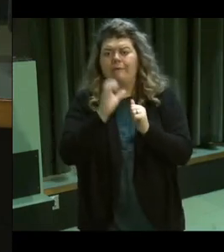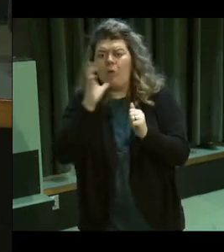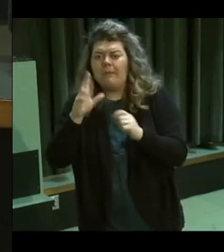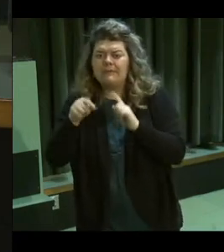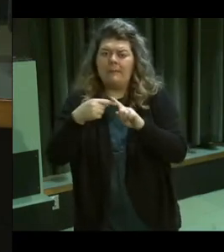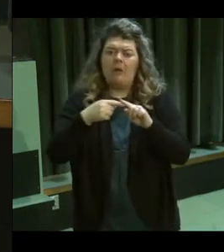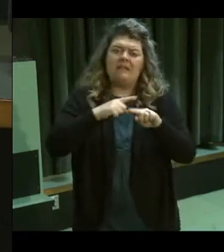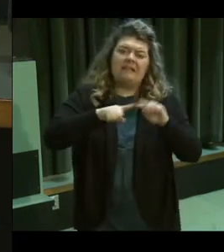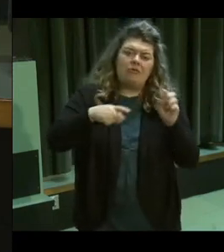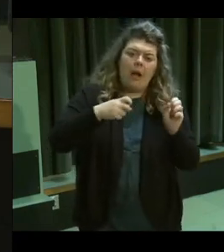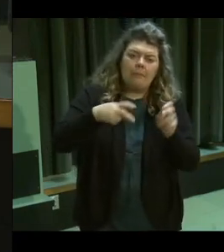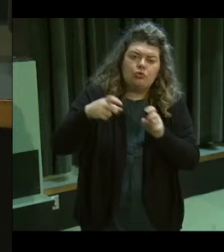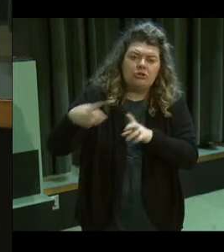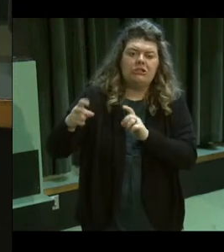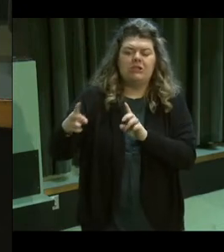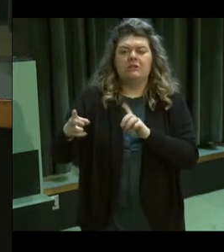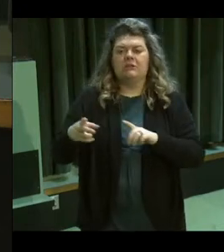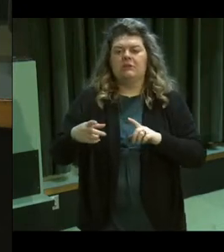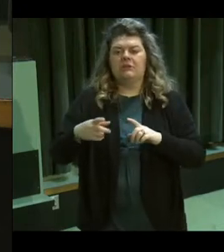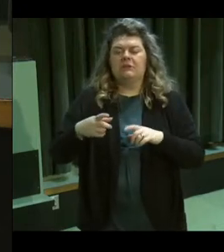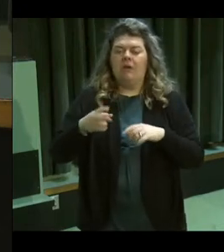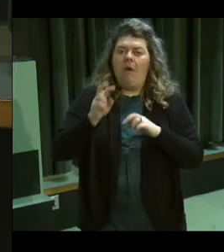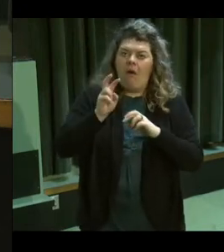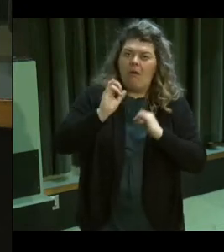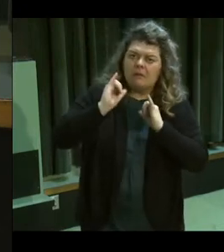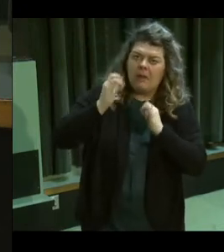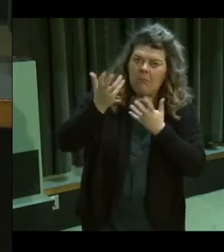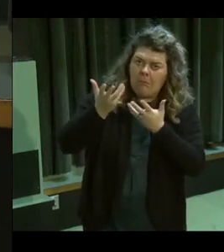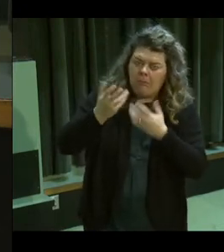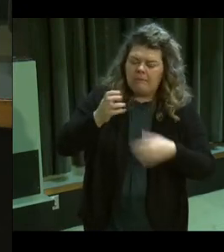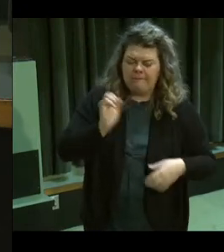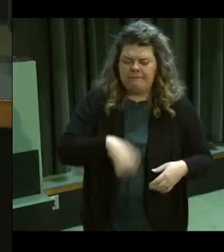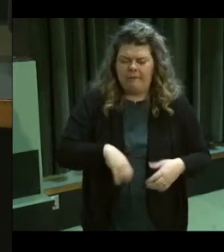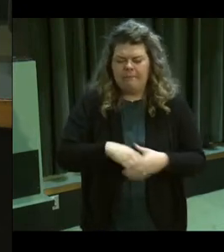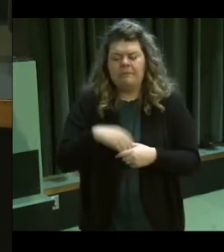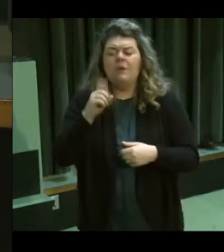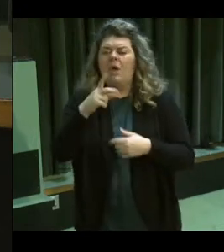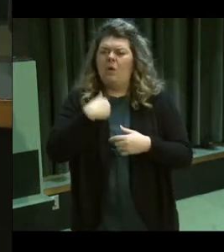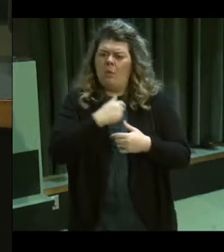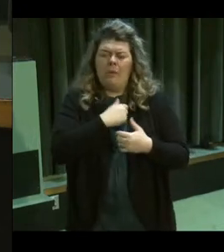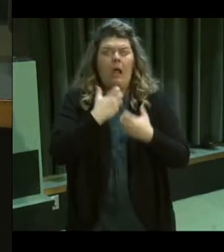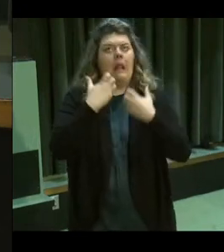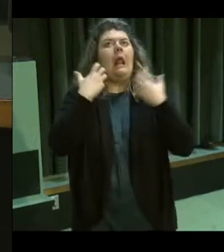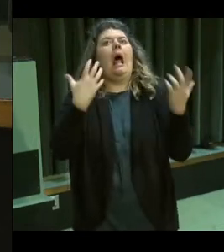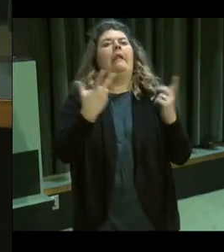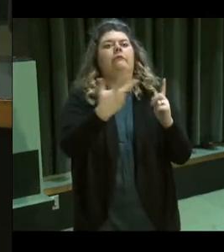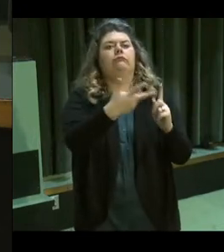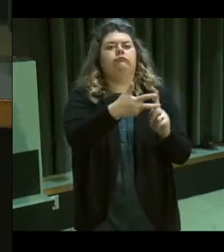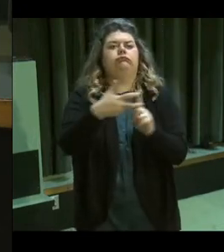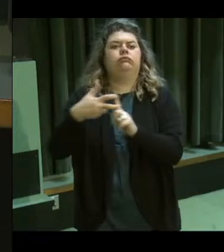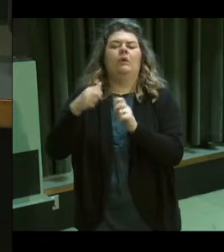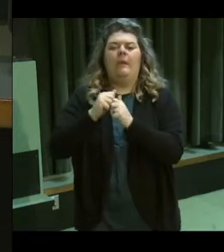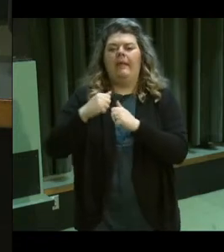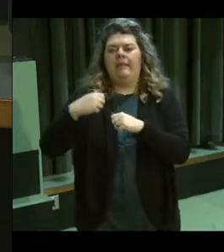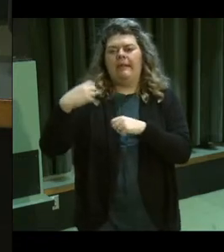different opportunities, we do a